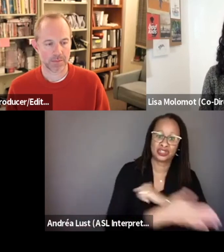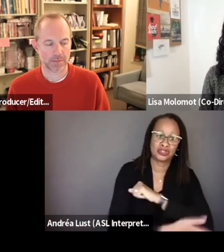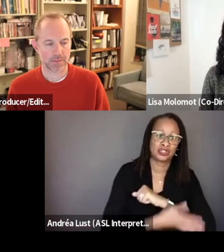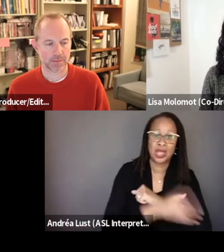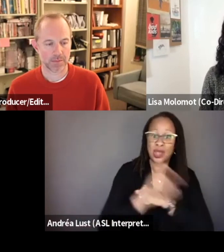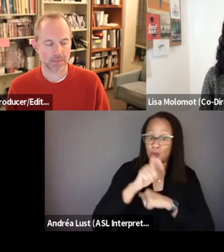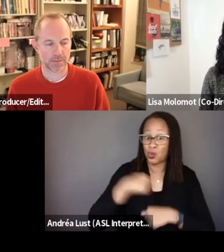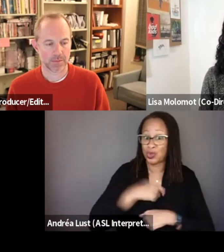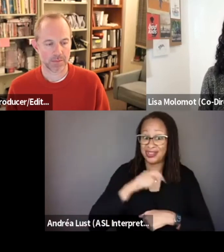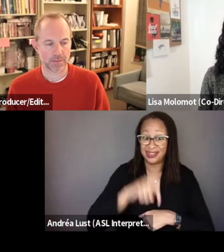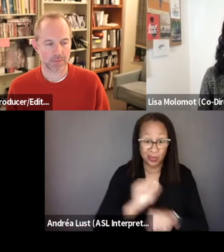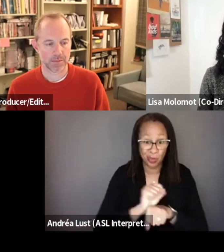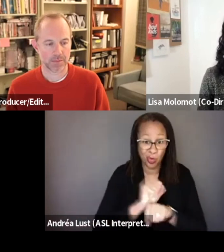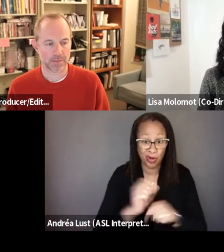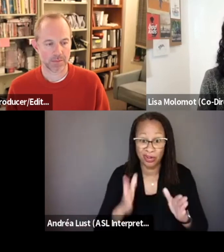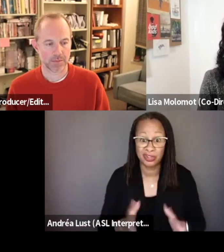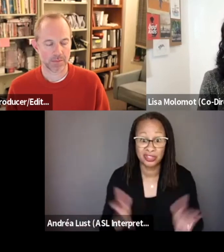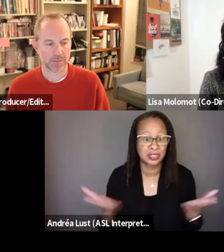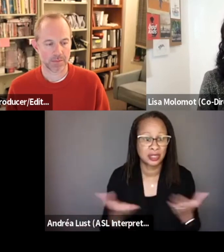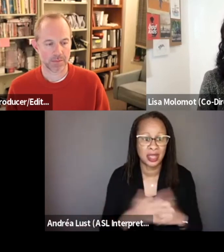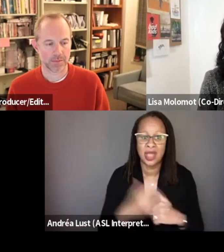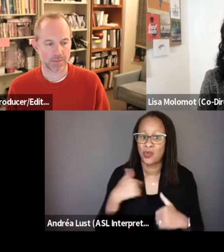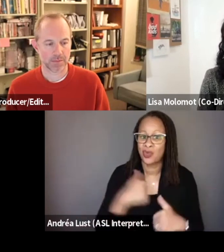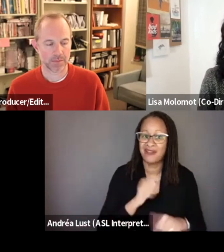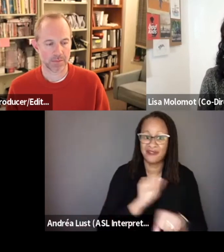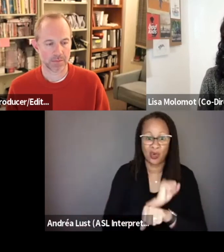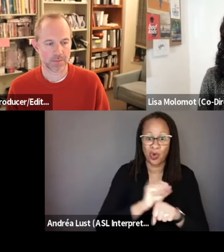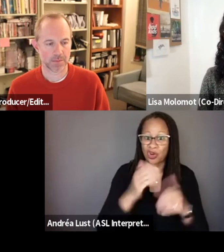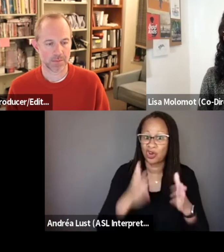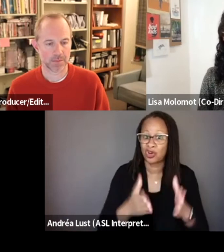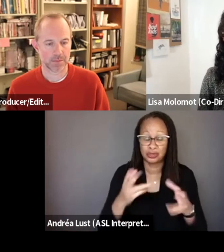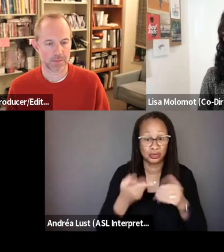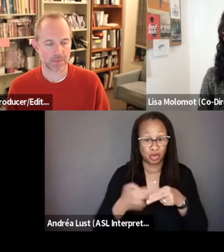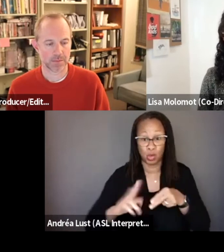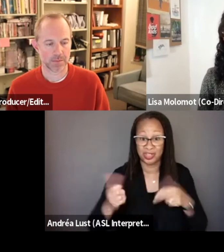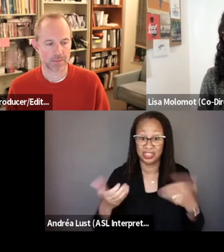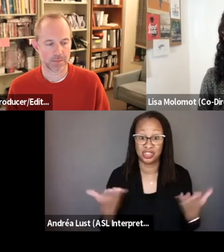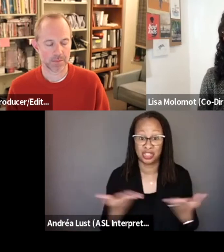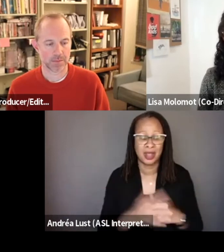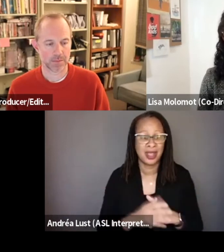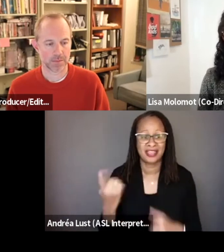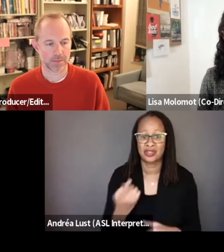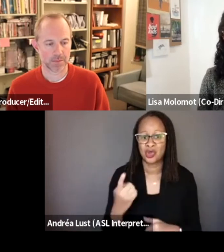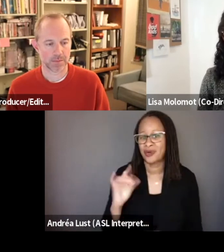We have worker shortage here, and there was always an irony for me, you know,